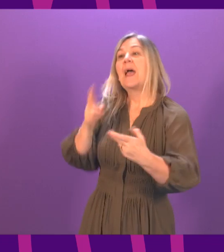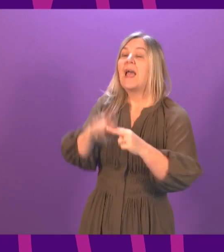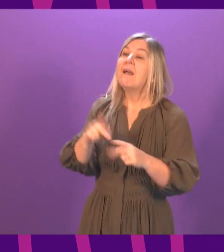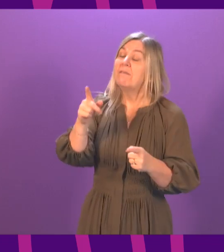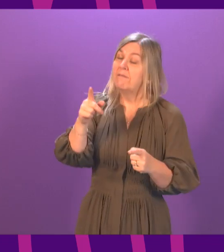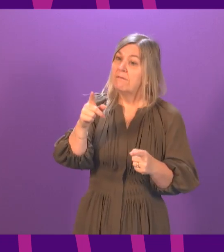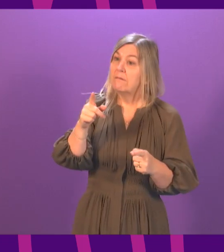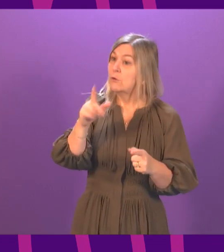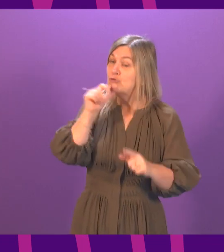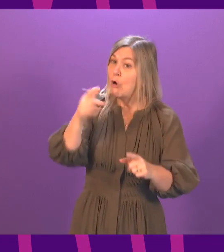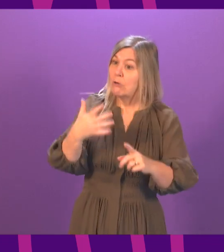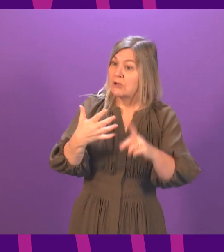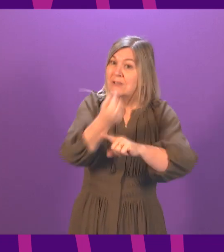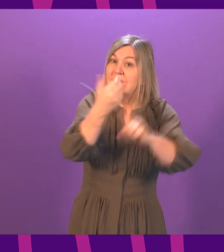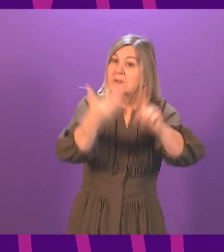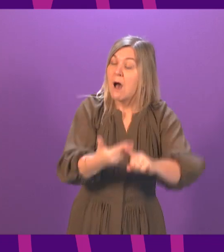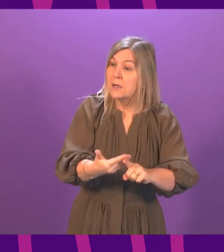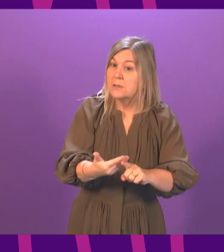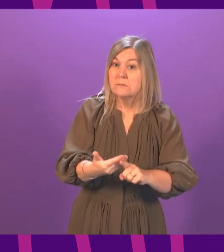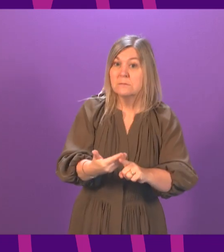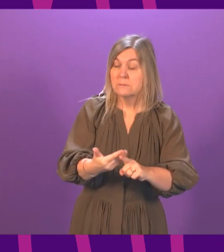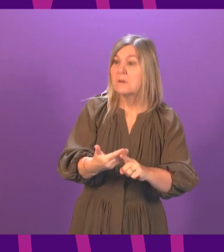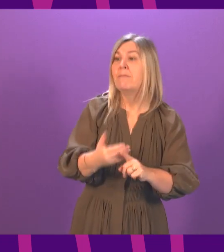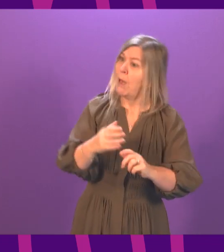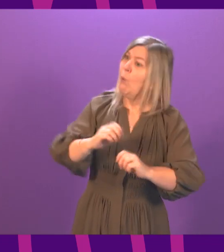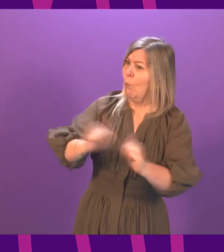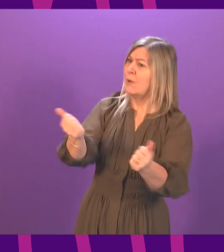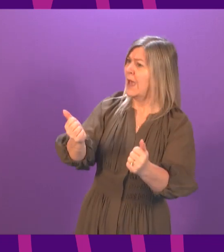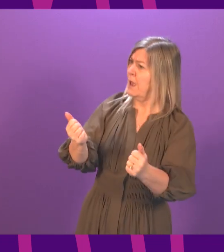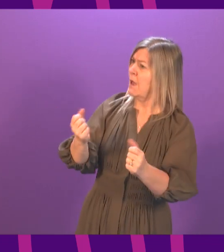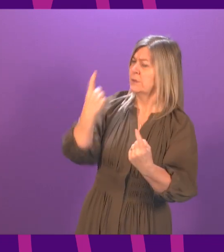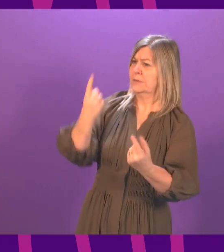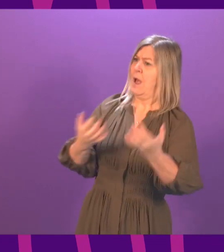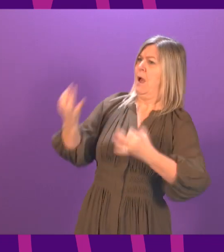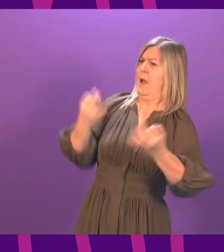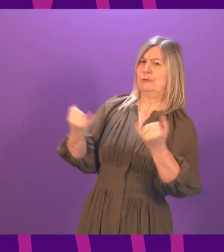to get through all the population groups, but we are not. If anything, we are on track to